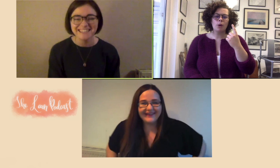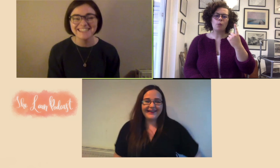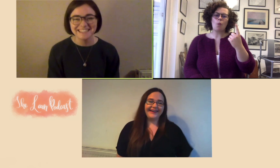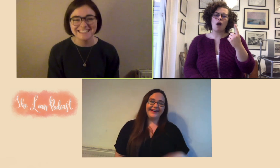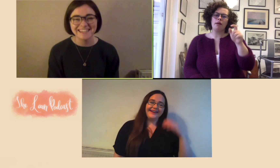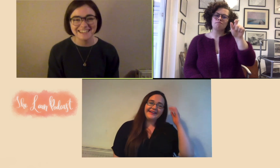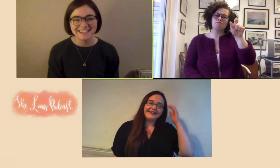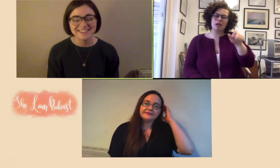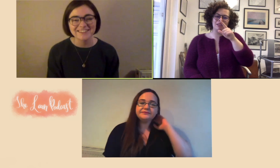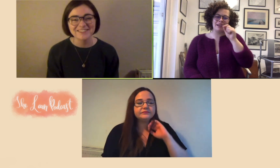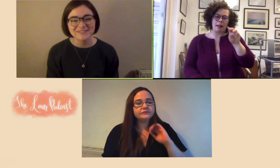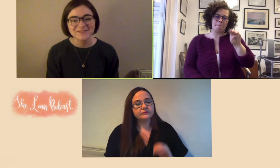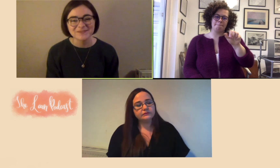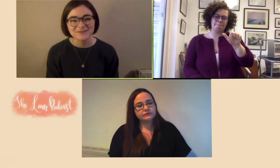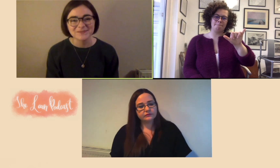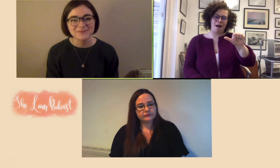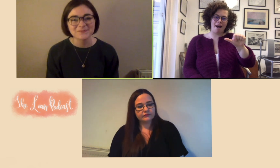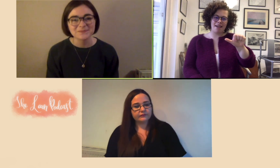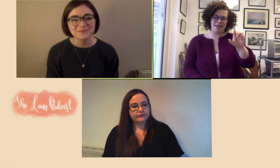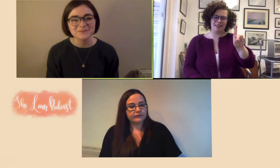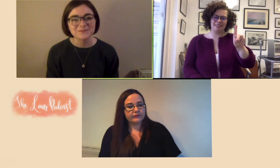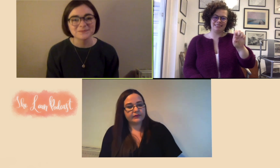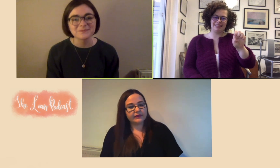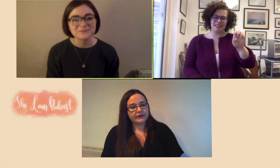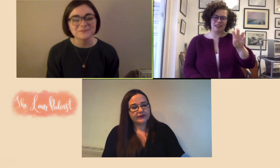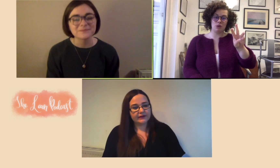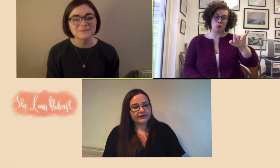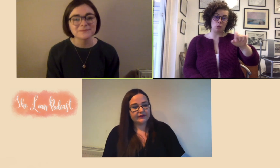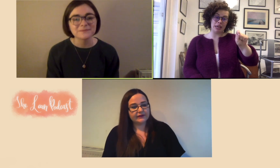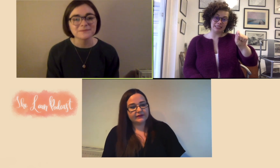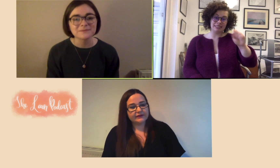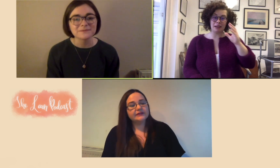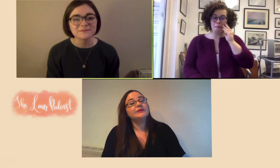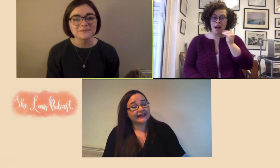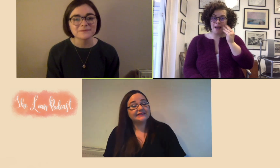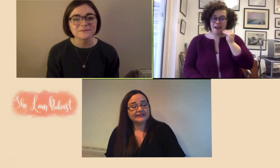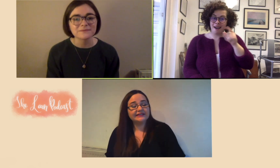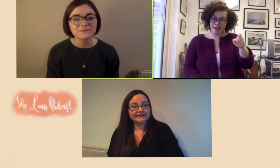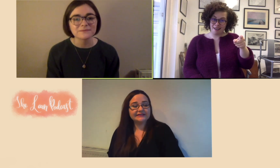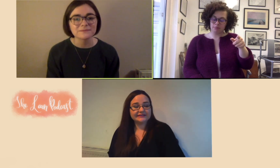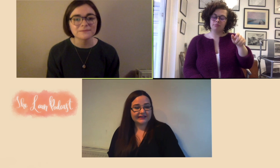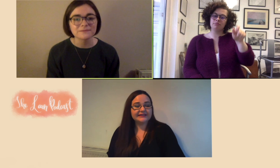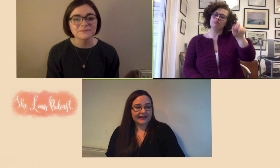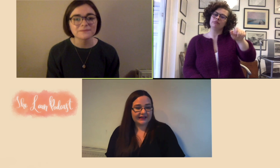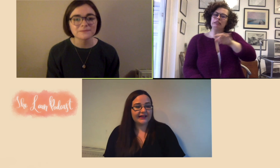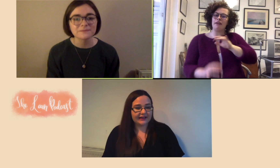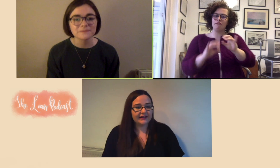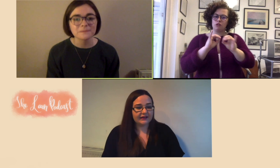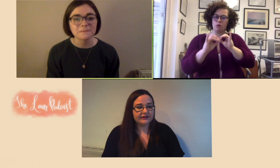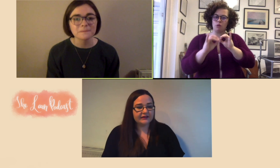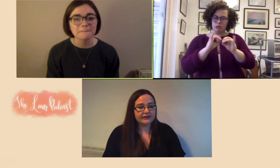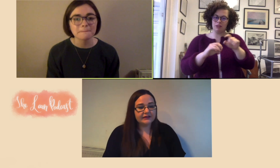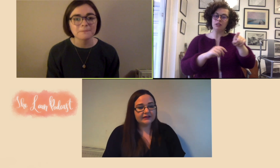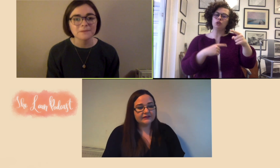And I'm doing the same too. So I have, but I'm just one woman. We're all in this together. Exactly, we're a team.